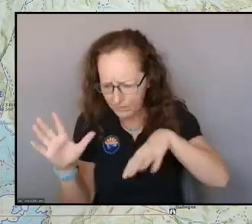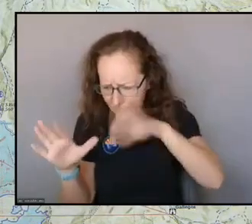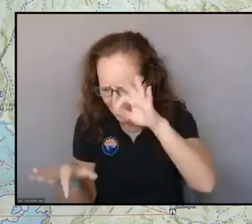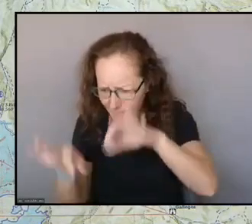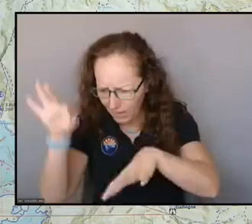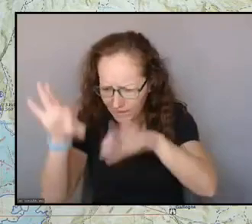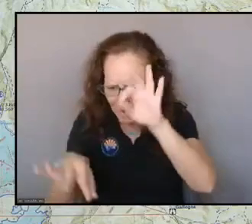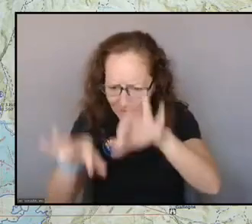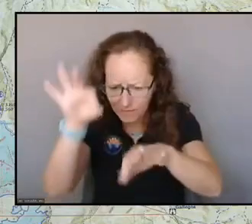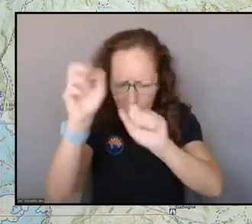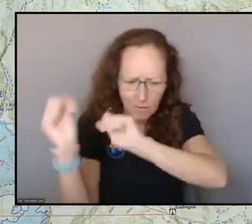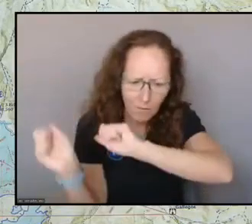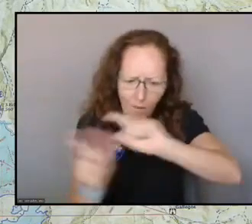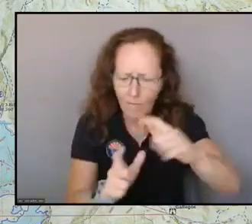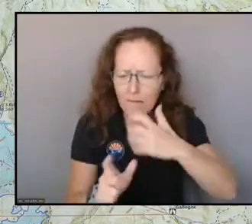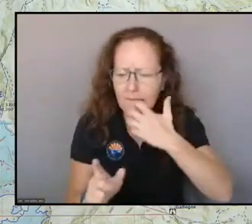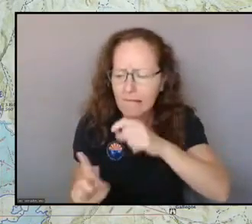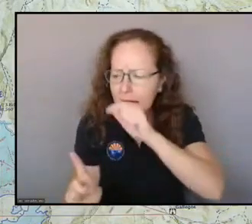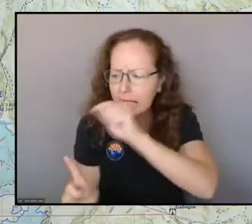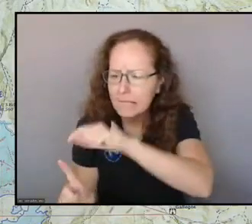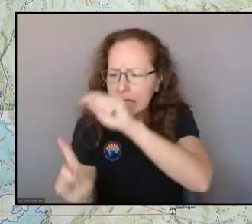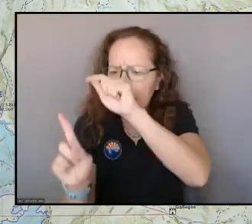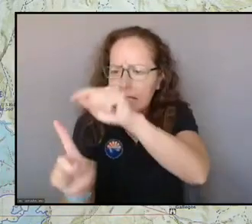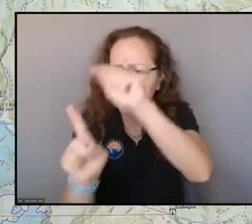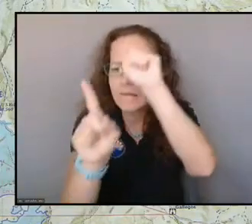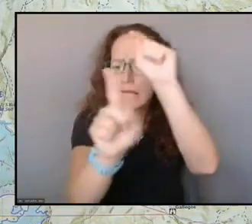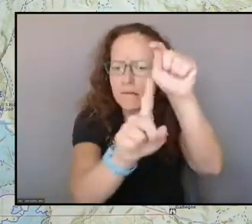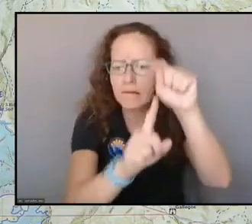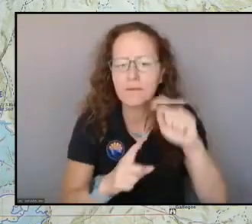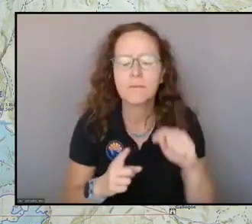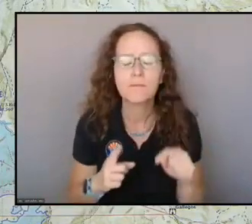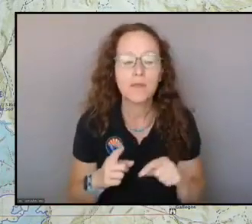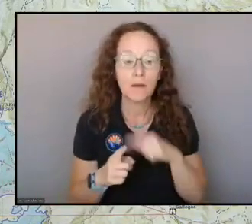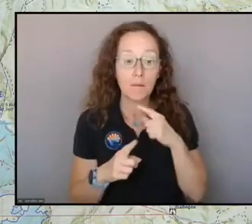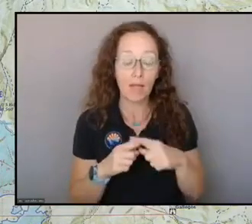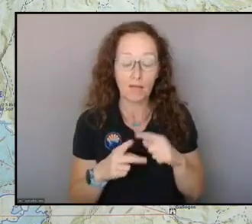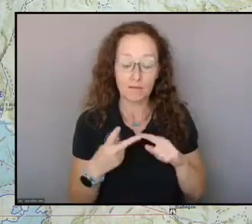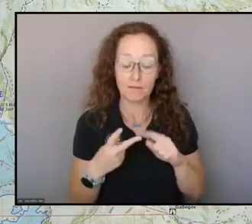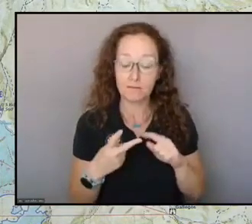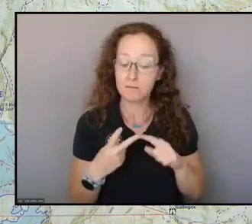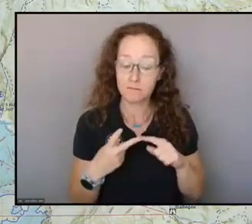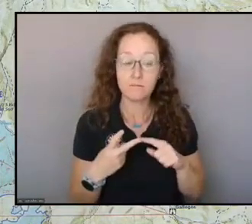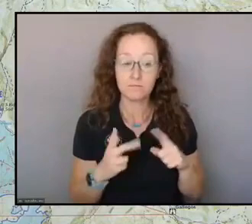HEAT OR POTENTIAL SOURCES OF HEAT. IT ALSO BROUGHT TO LIGHT -- WE HAVE TALKED ABOUT